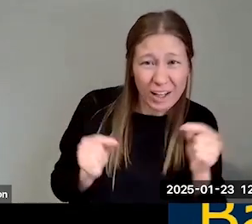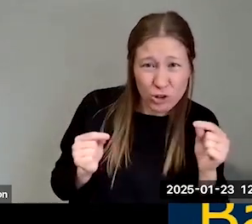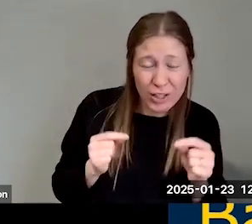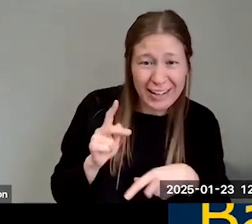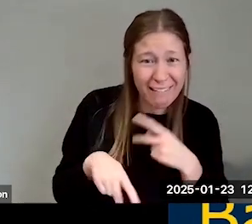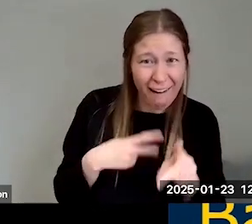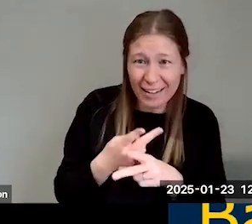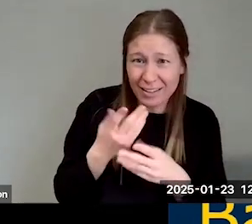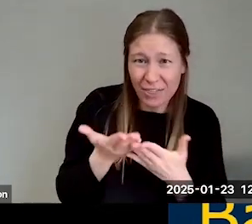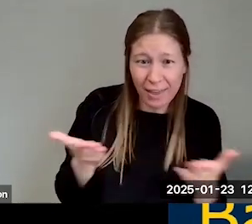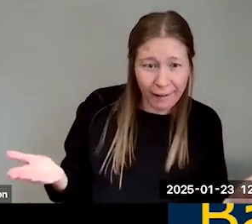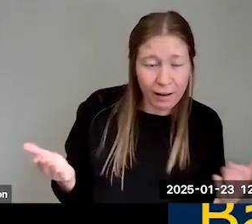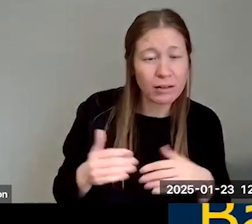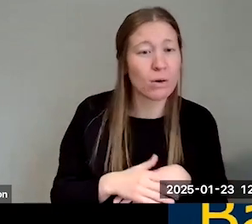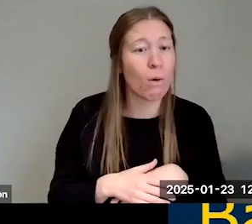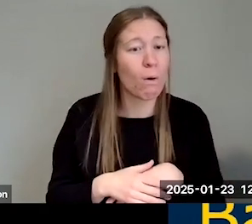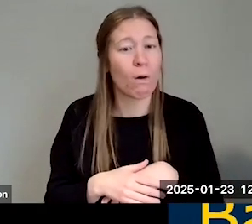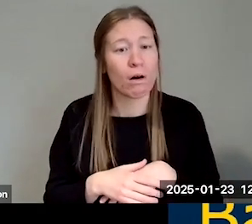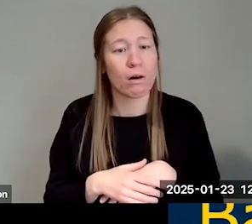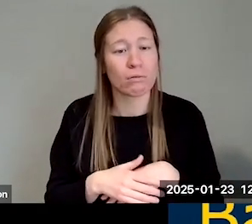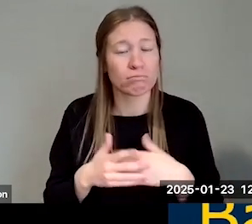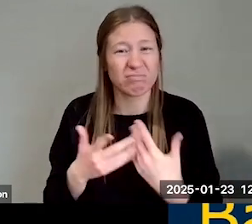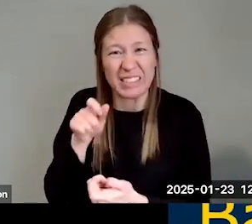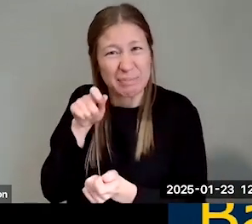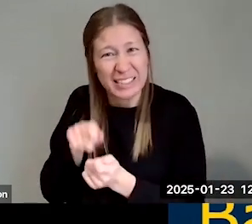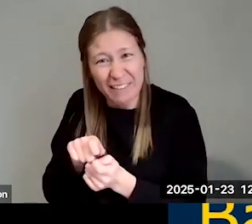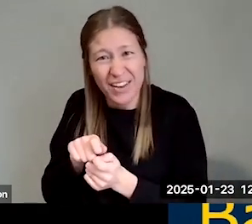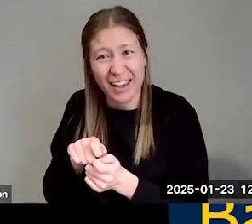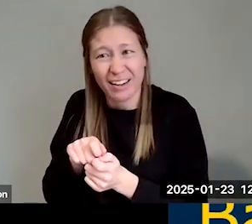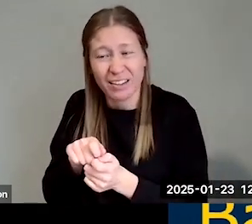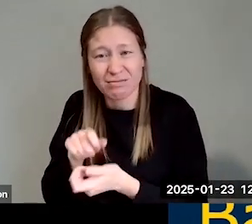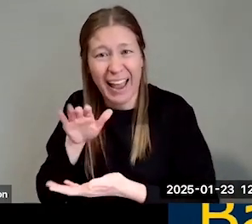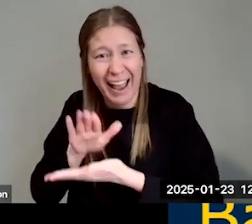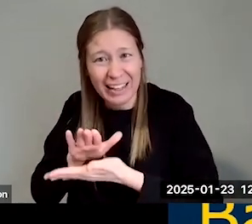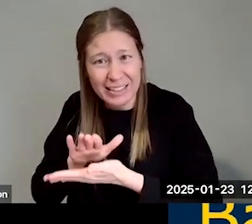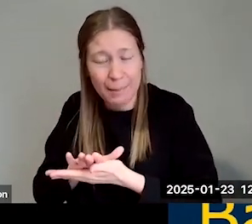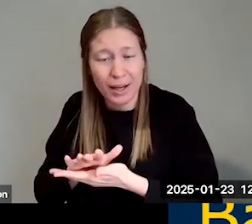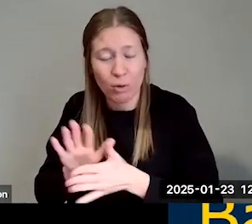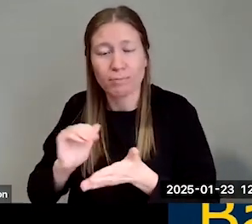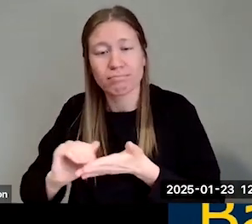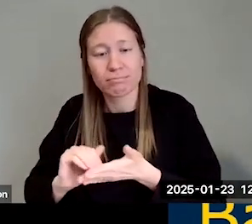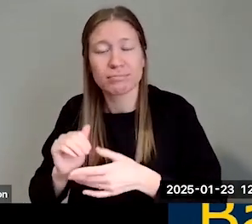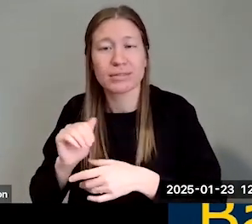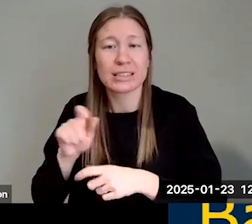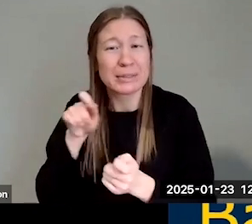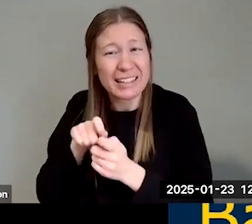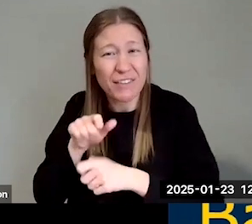or in a specific academic, or excuse me, employment perspective.